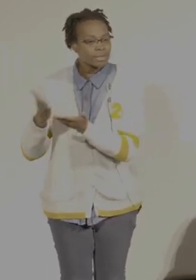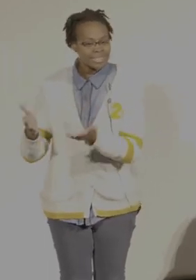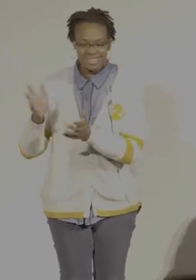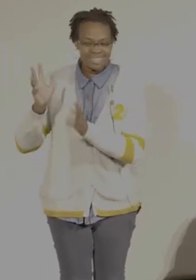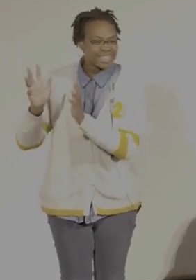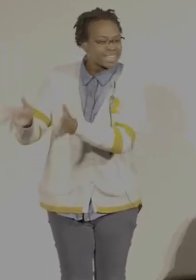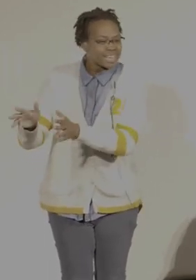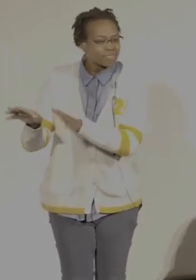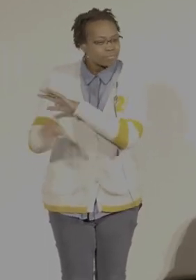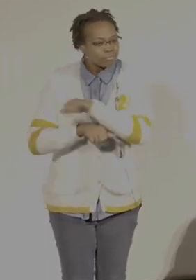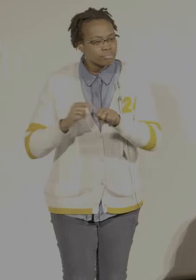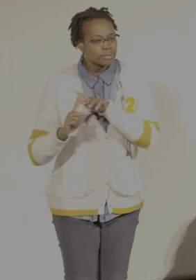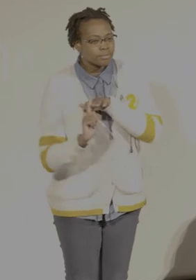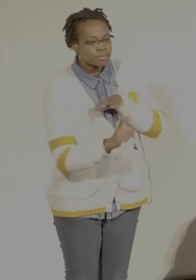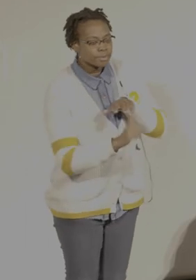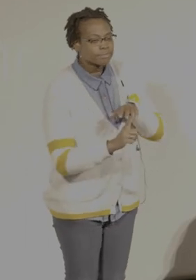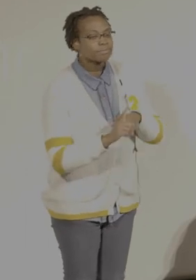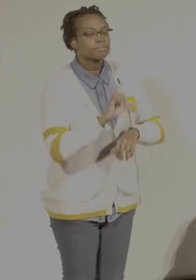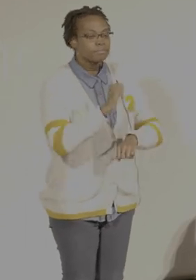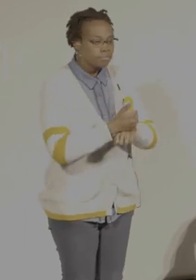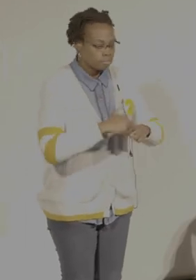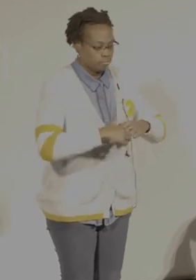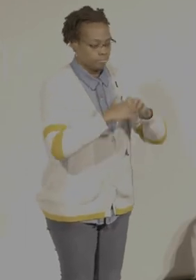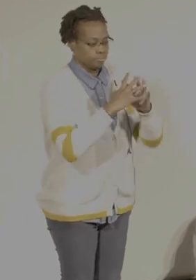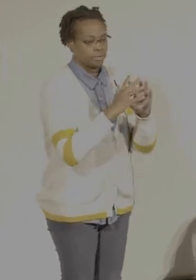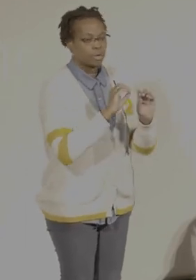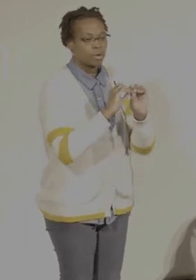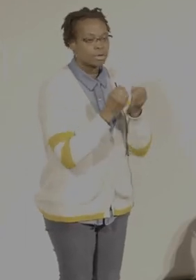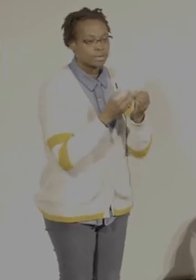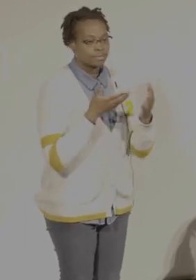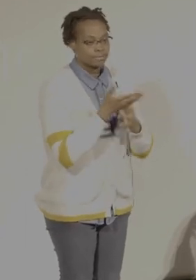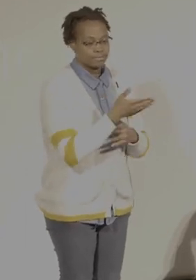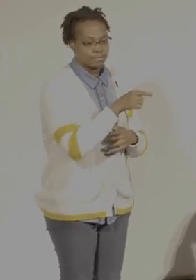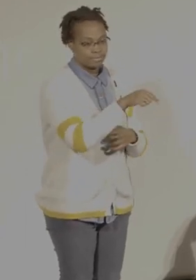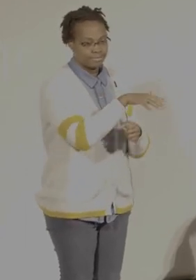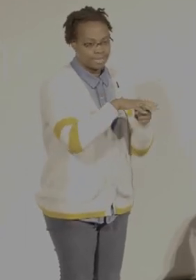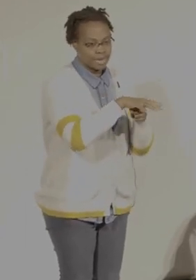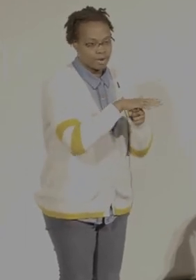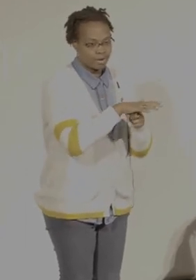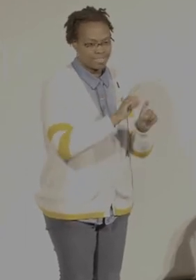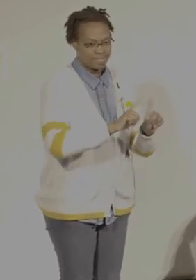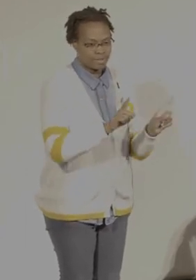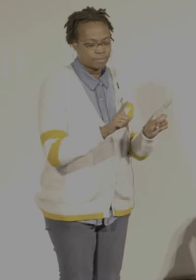and reconstitute the organization in Vilnius Lithuania. And so when we're talking about the bravery